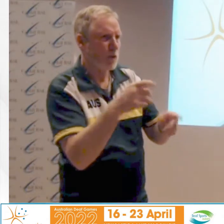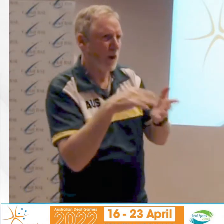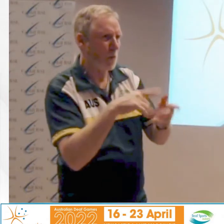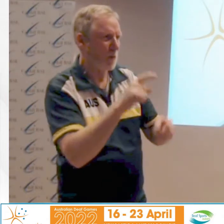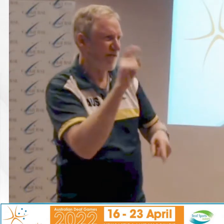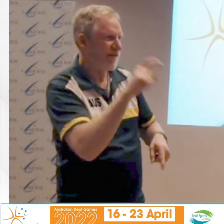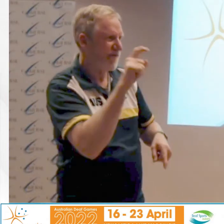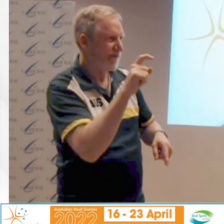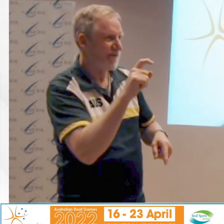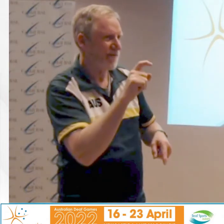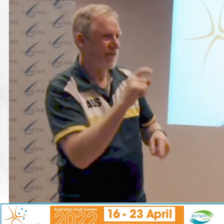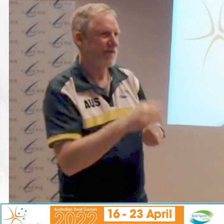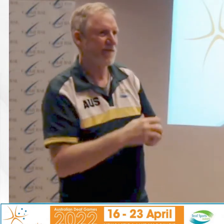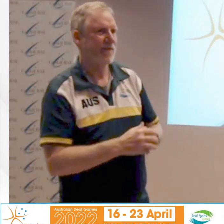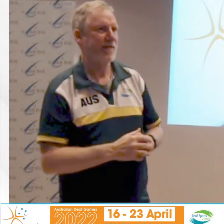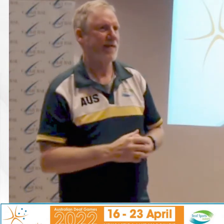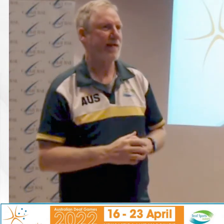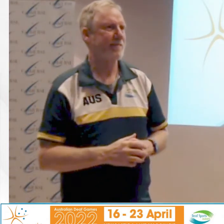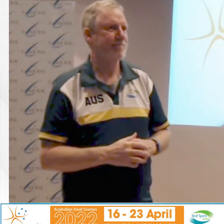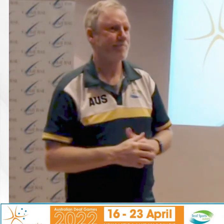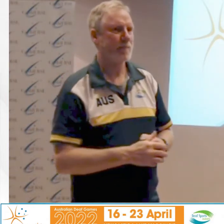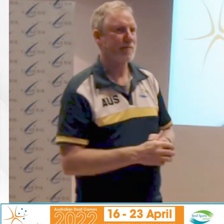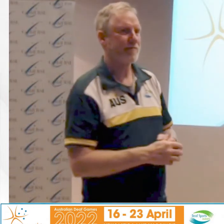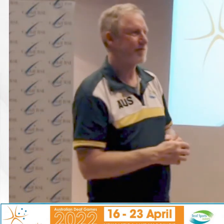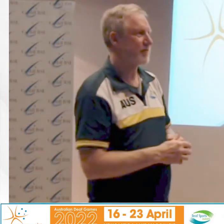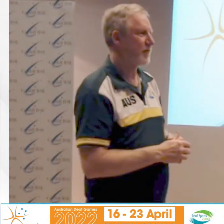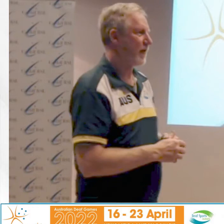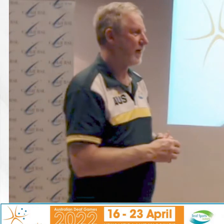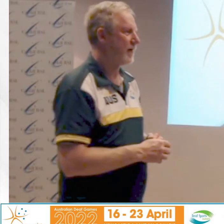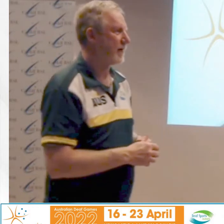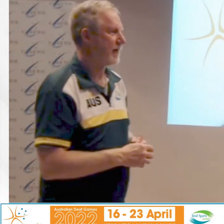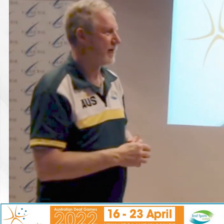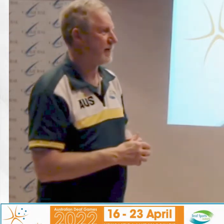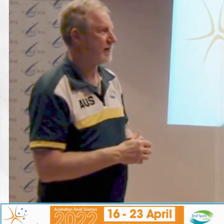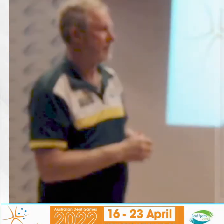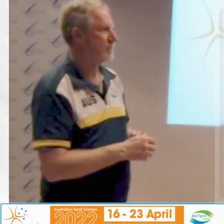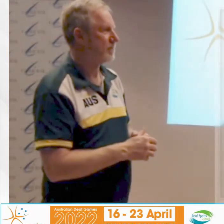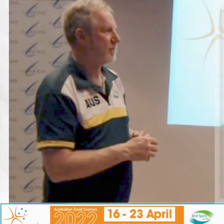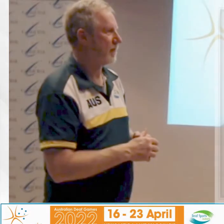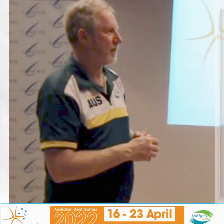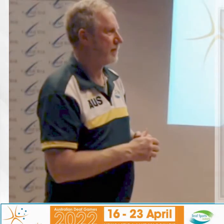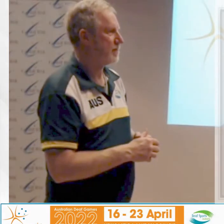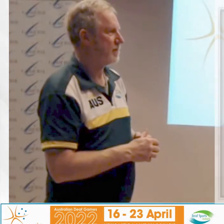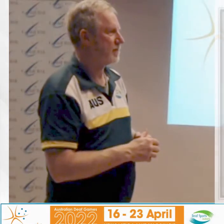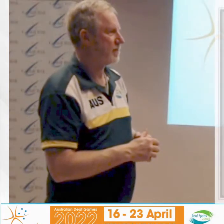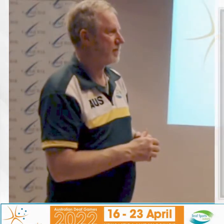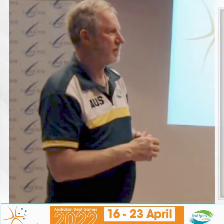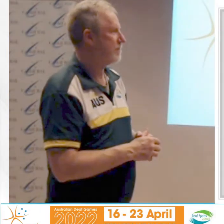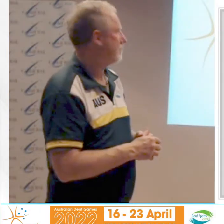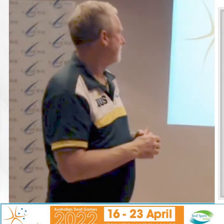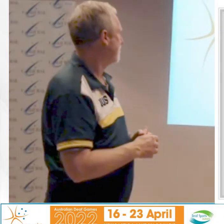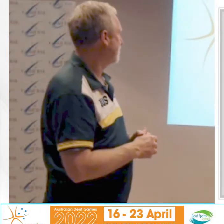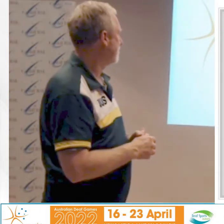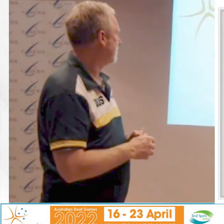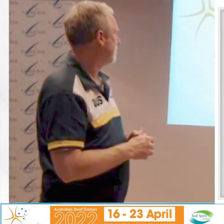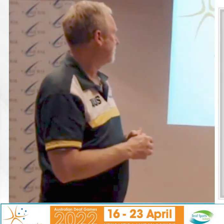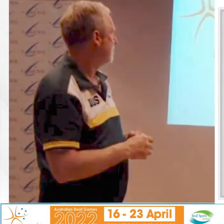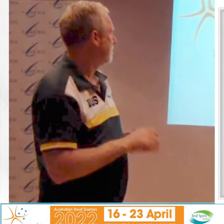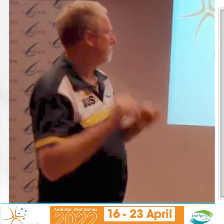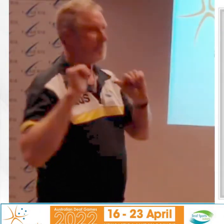i want to ask Andrew to help with the powerpoint just through to the next slide please